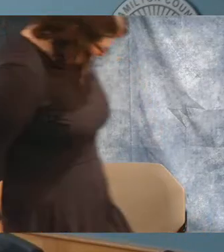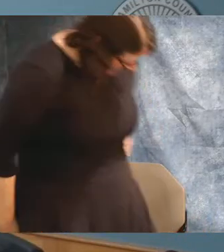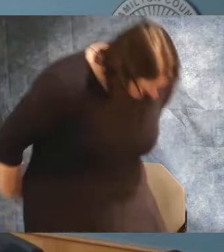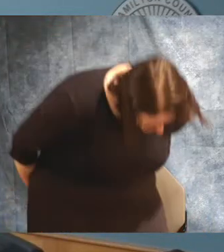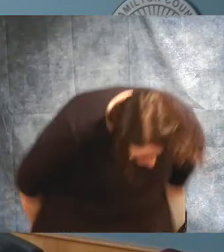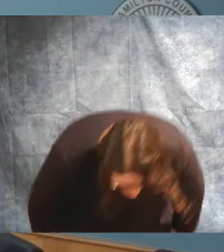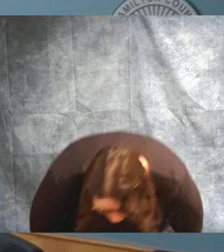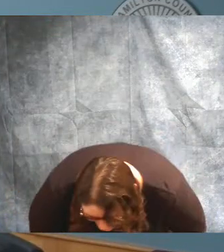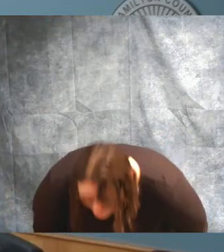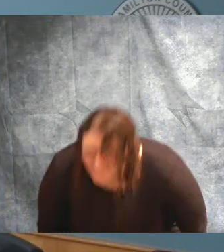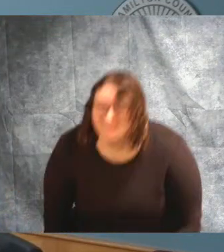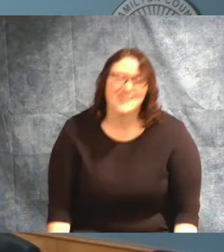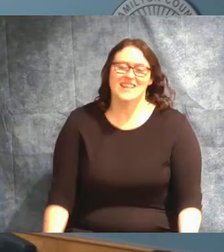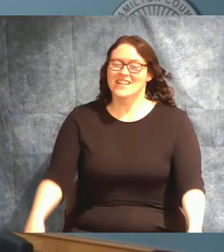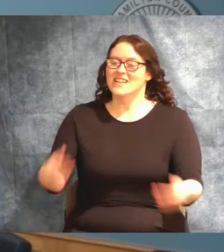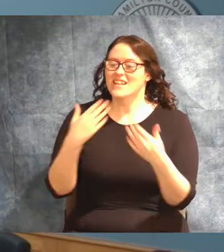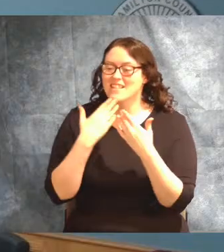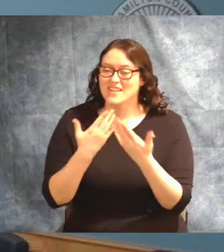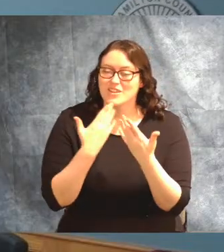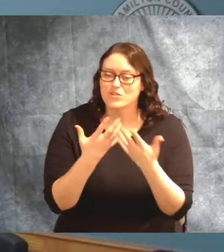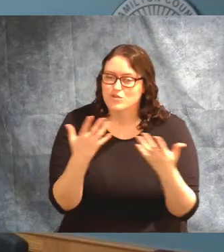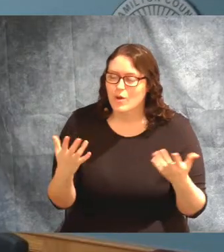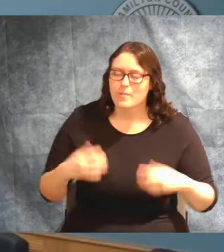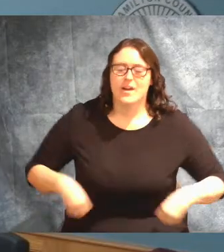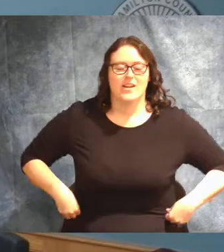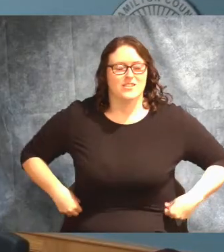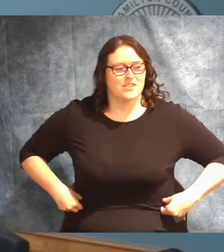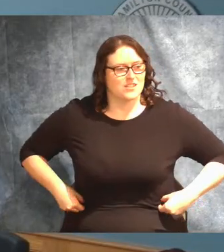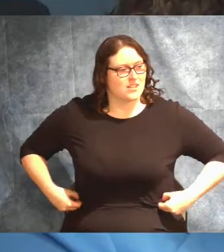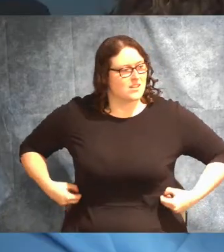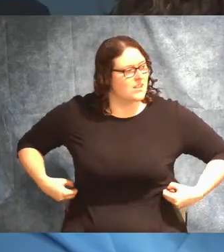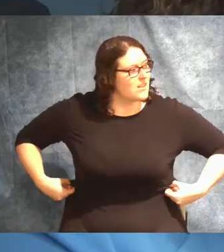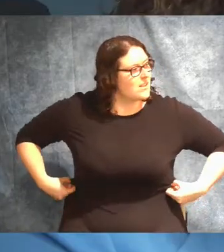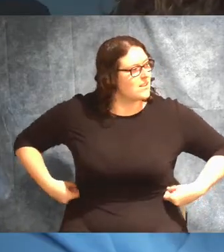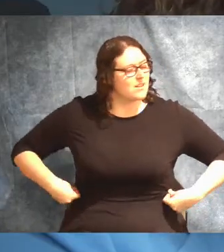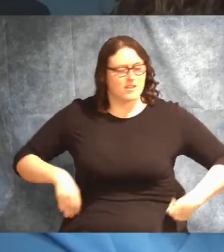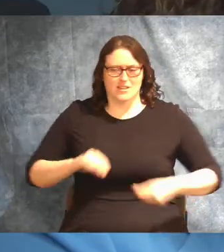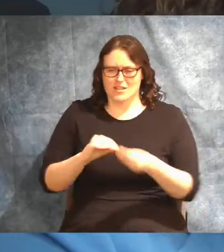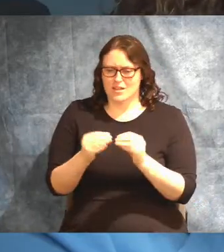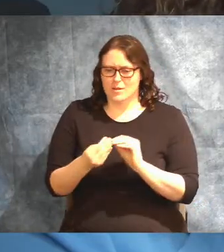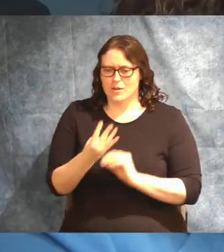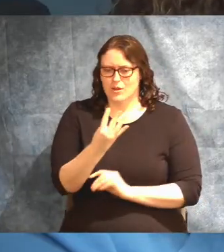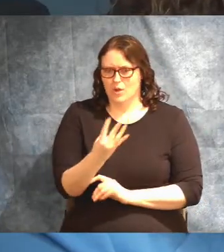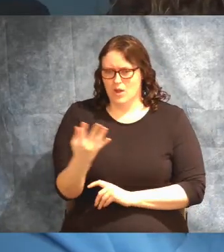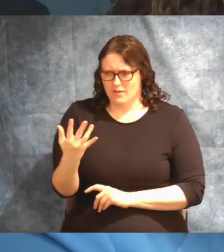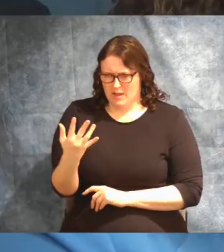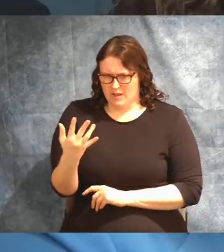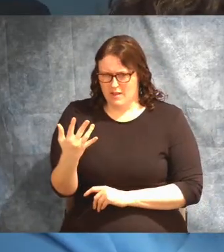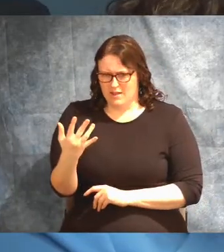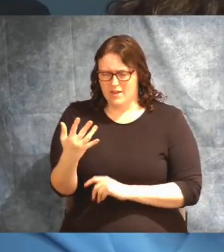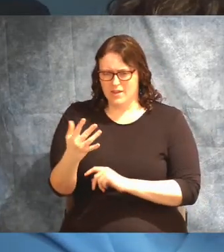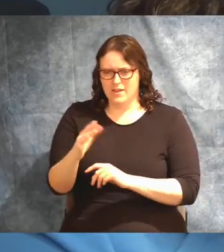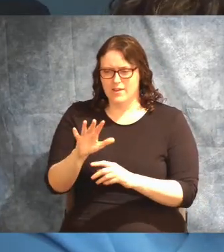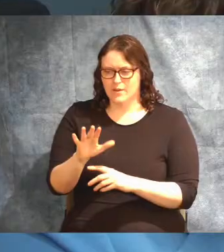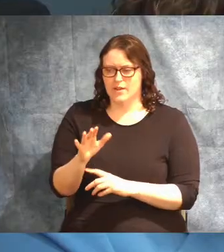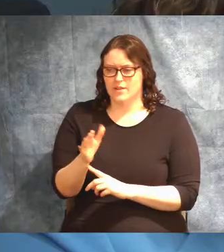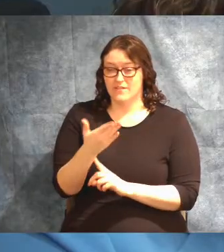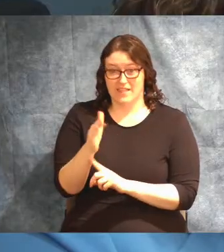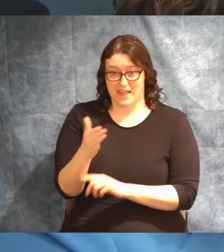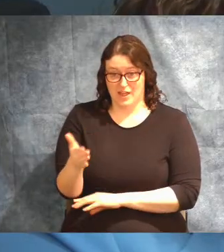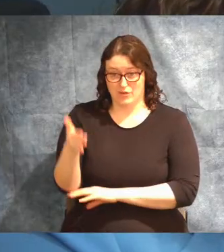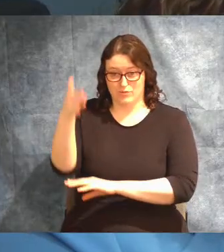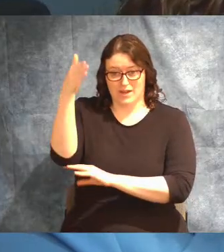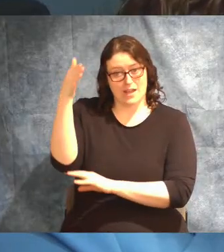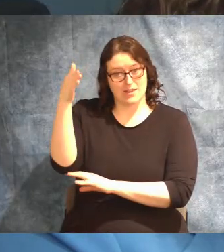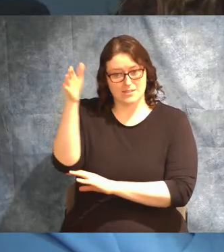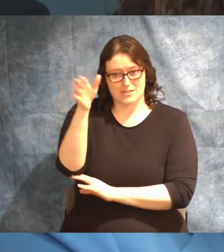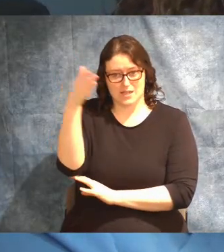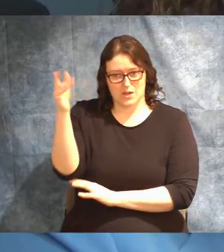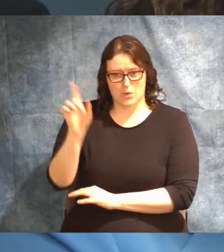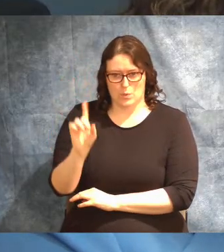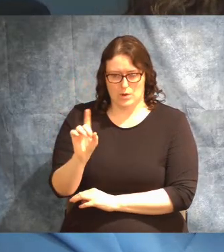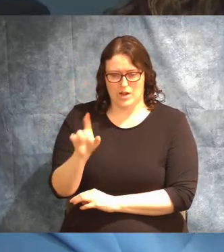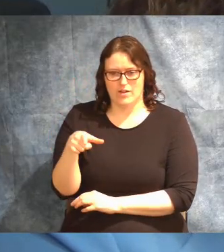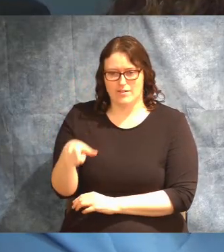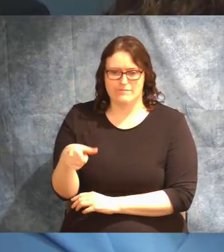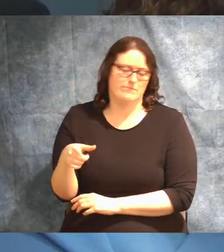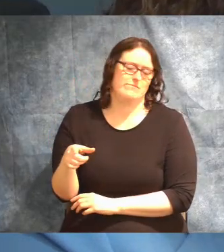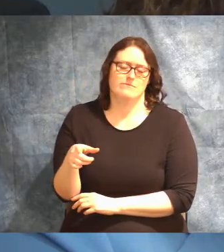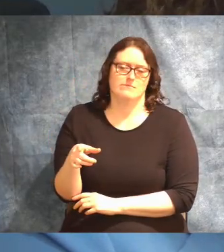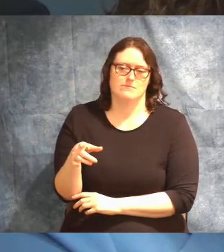thank you very much. items number four and five with the flags. I was at the flag raising this